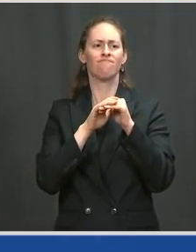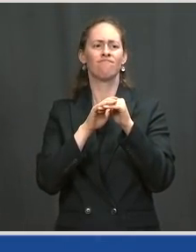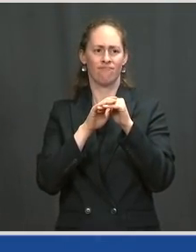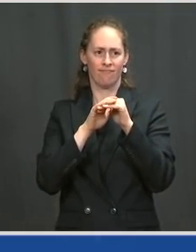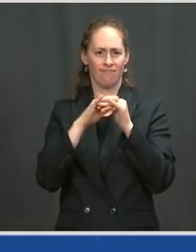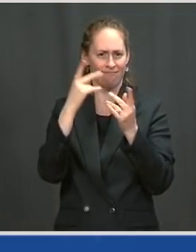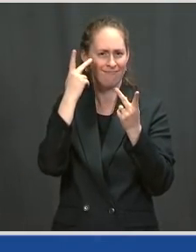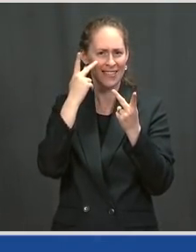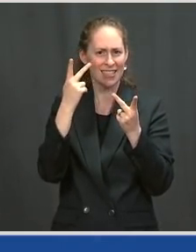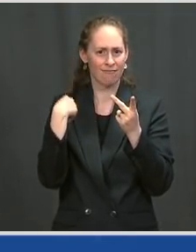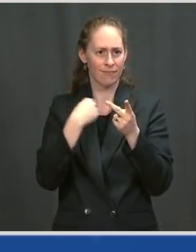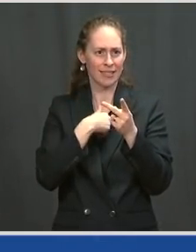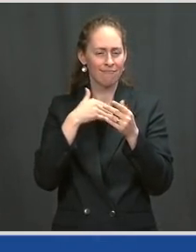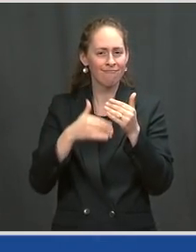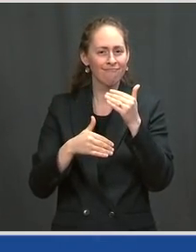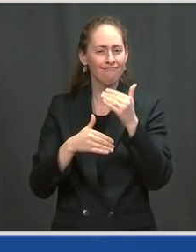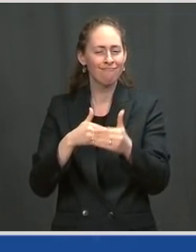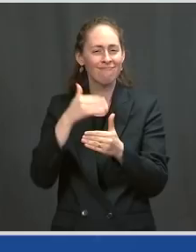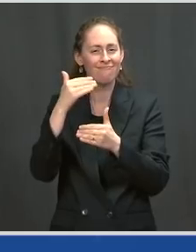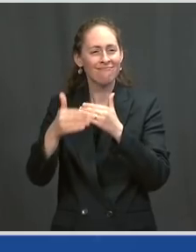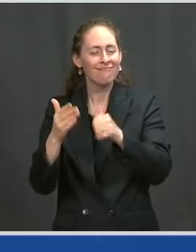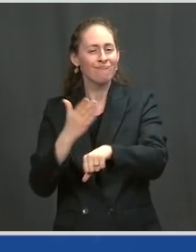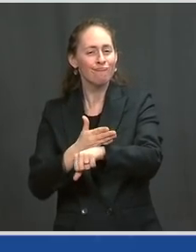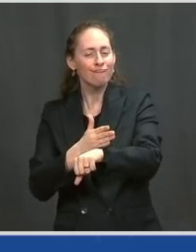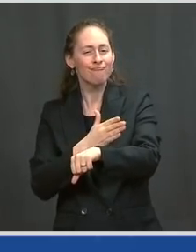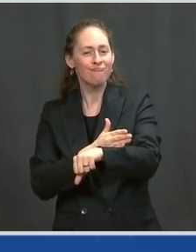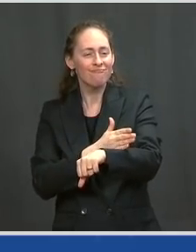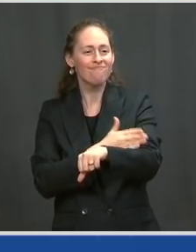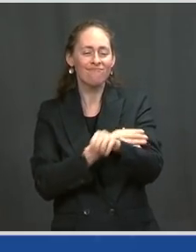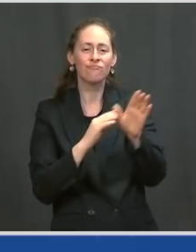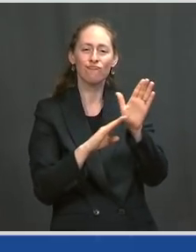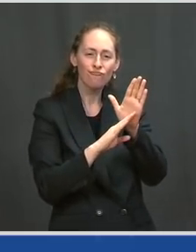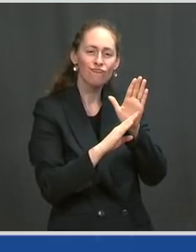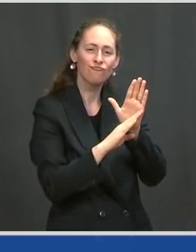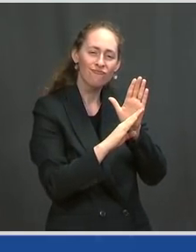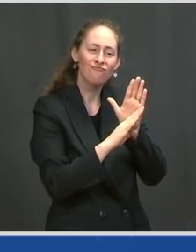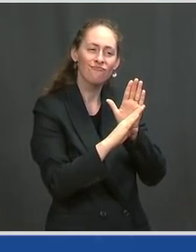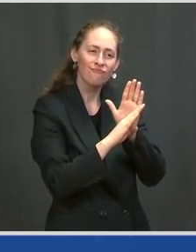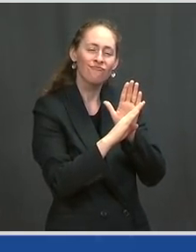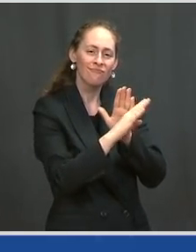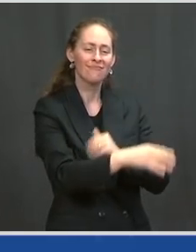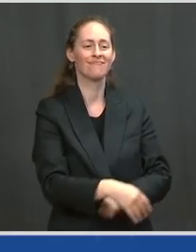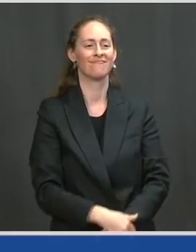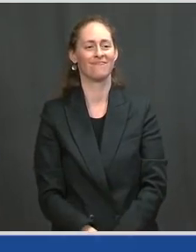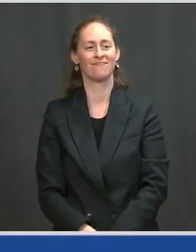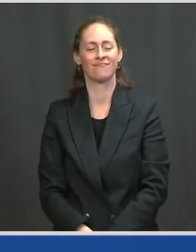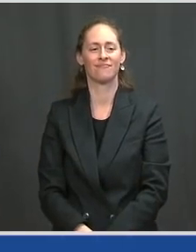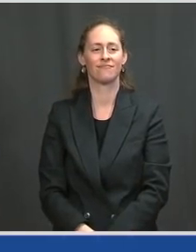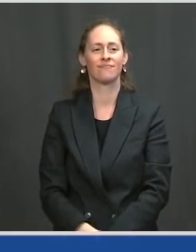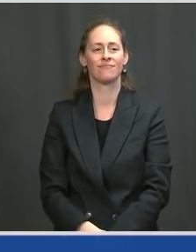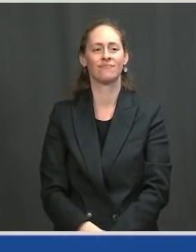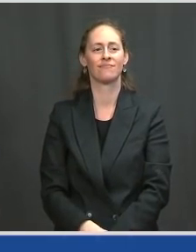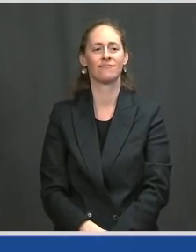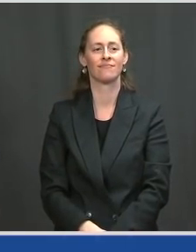we're going to be taking to maintain our progress. First, today we're opening a portal for state